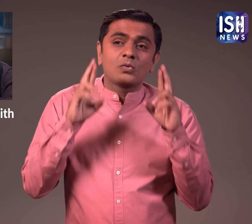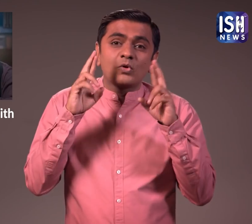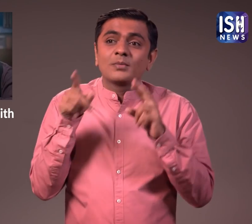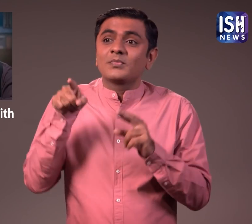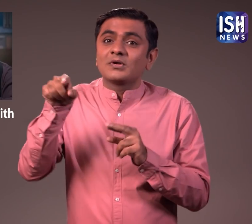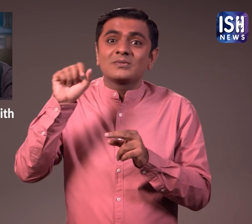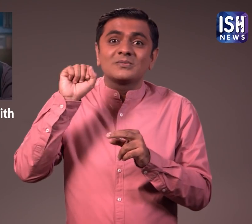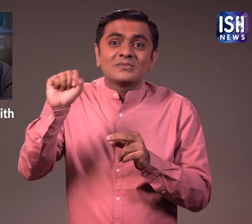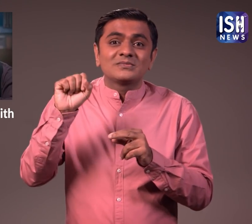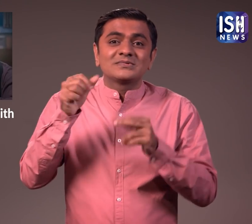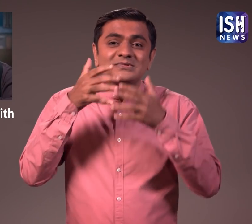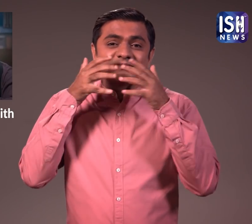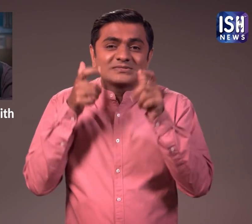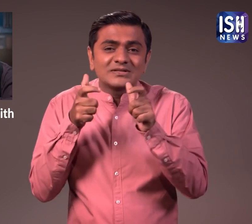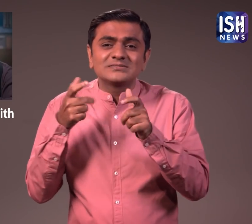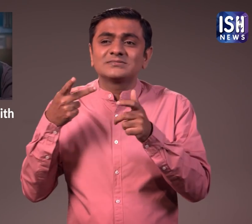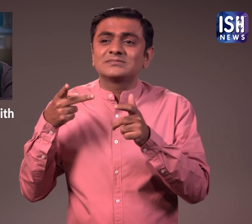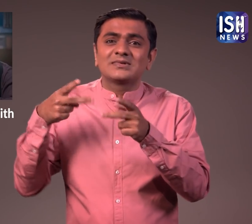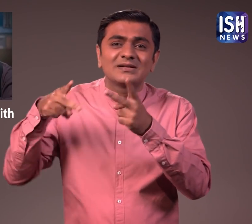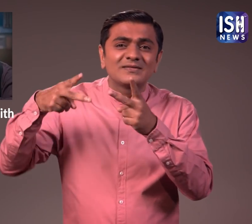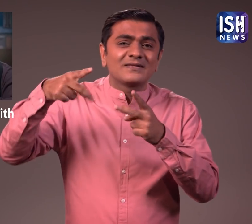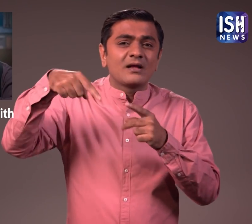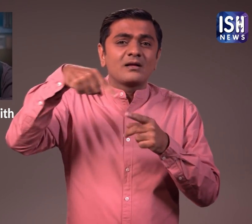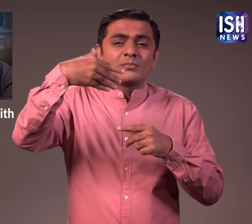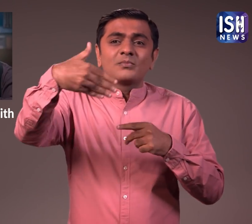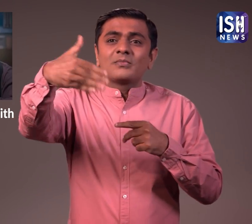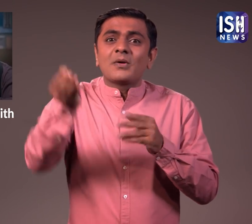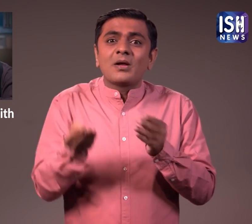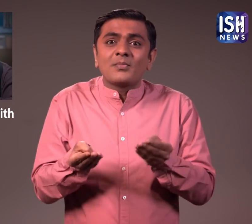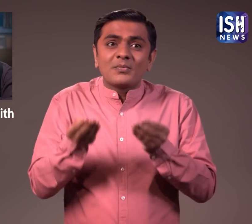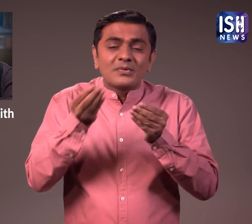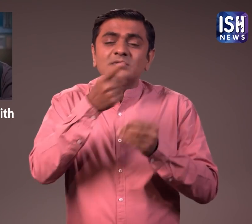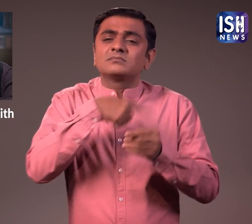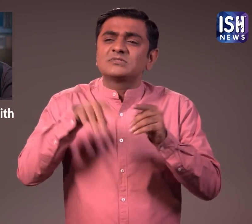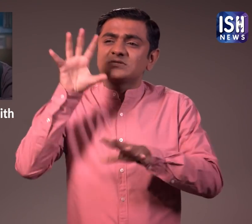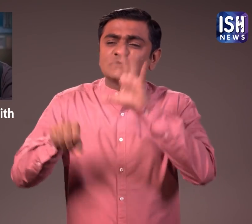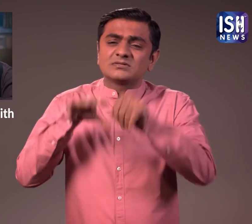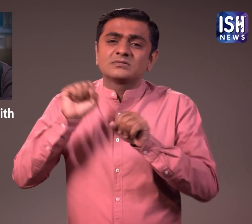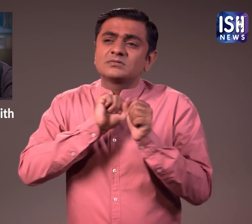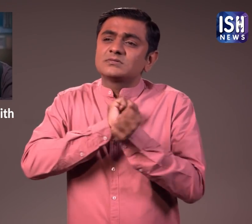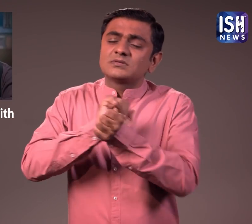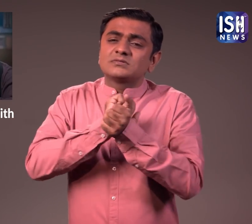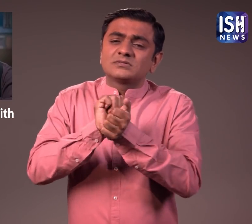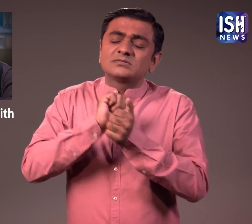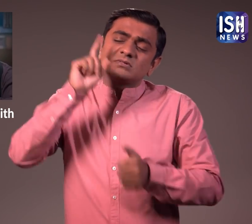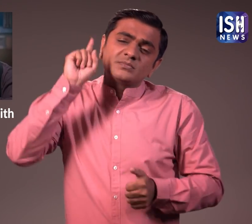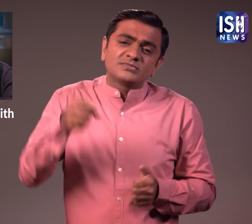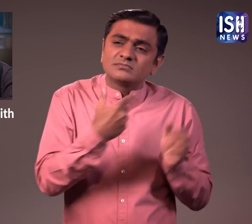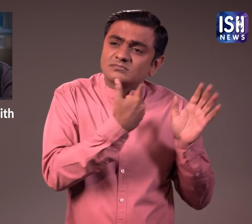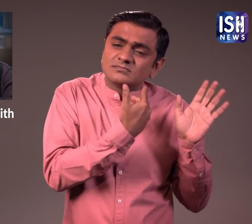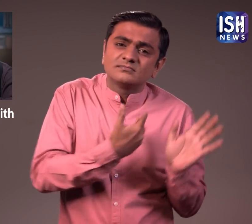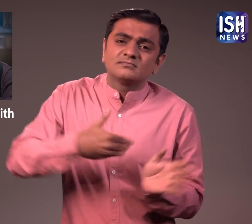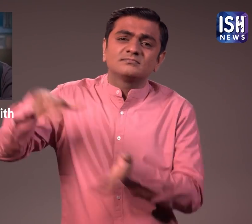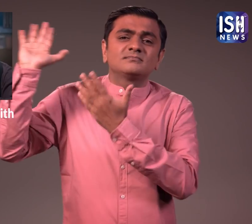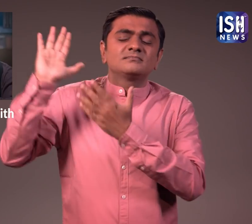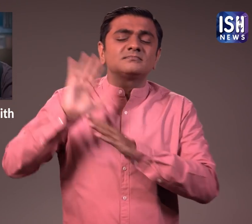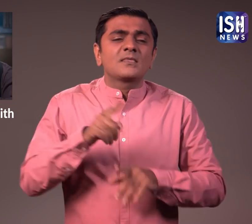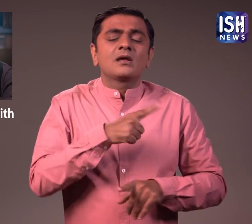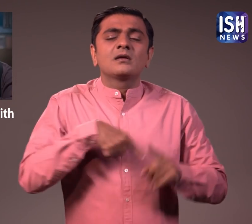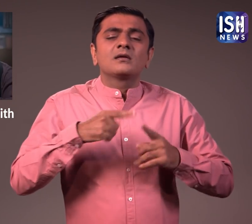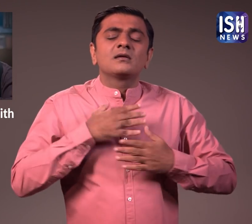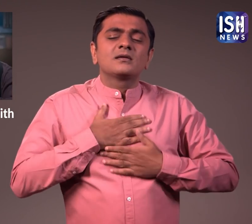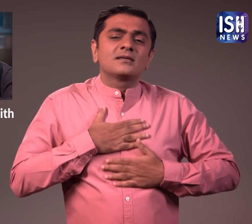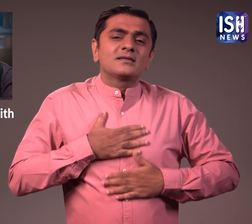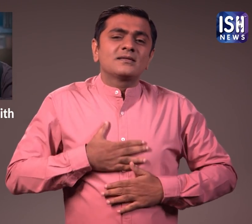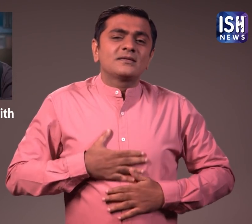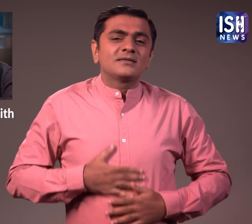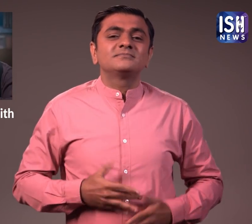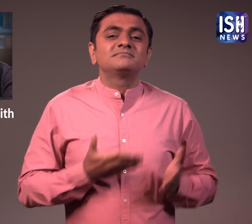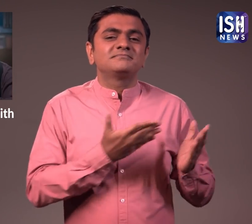and hope the other terrorists are dealt with in the same way.